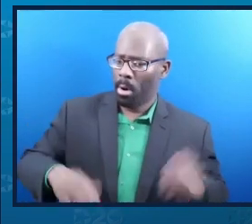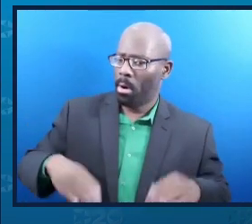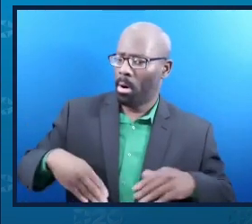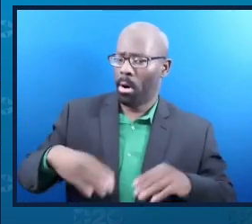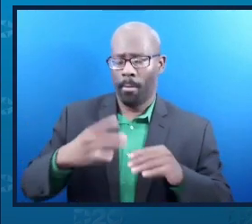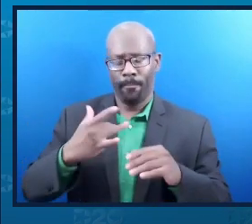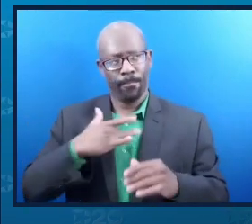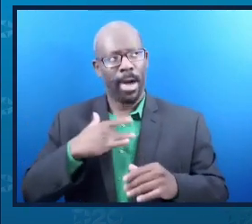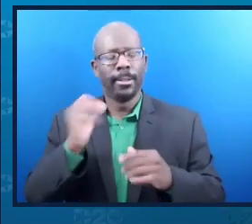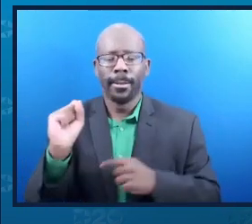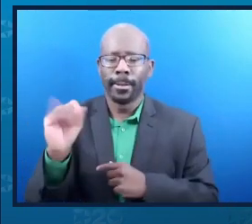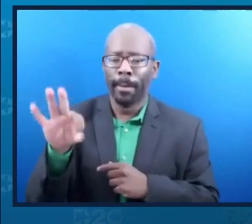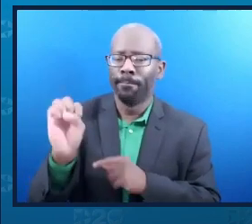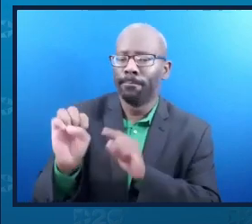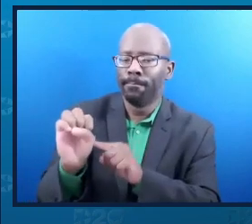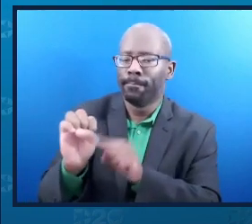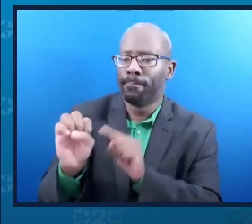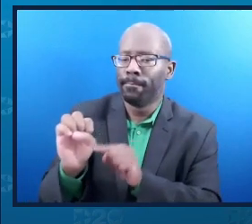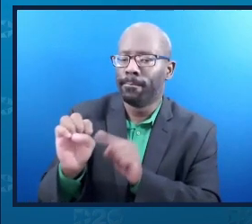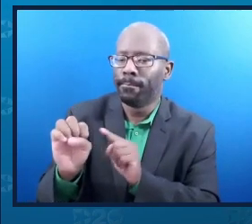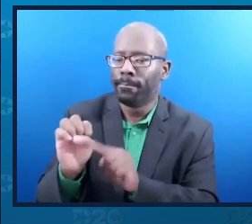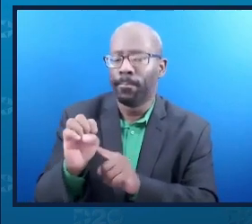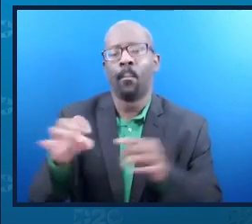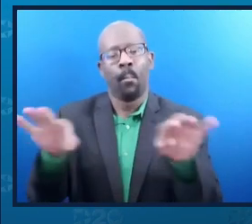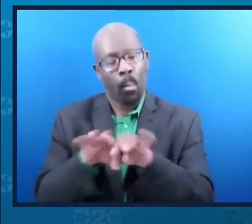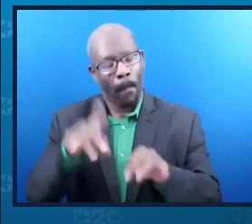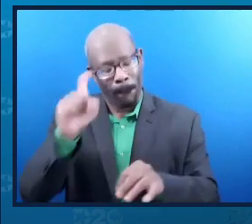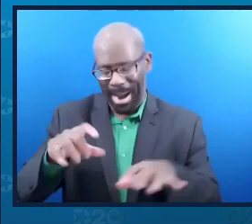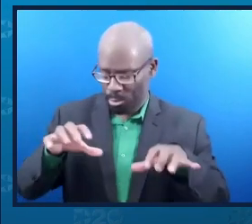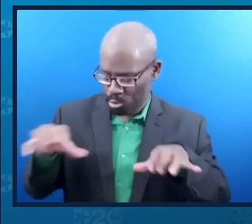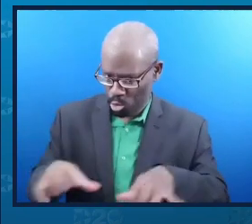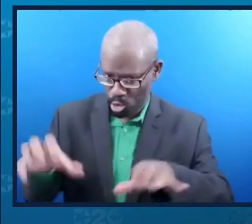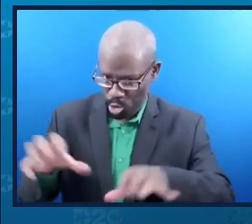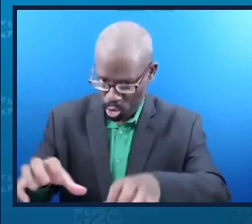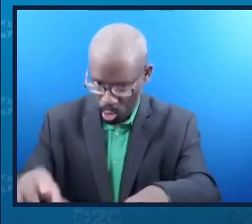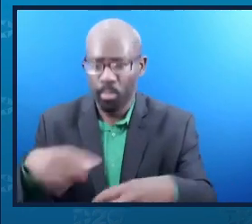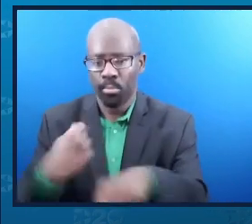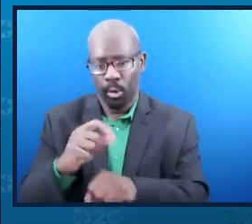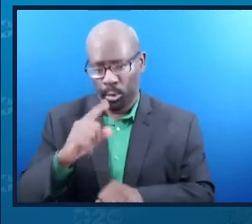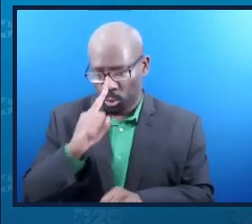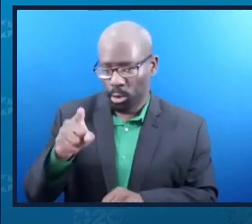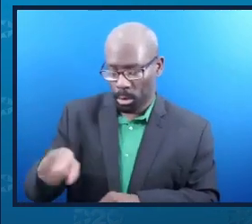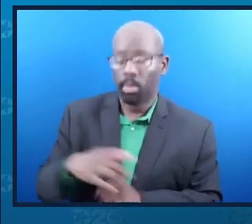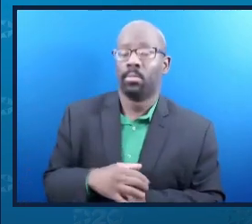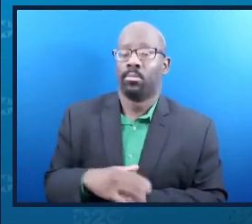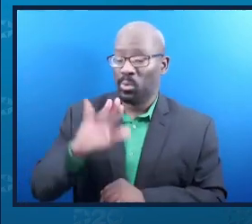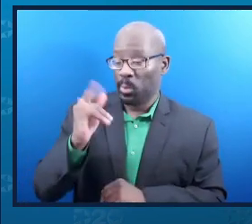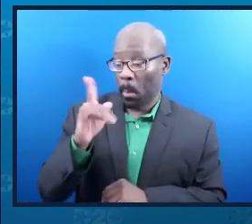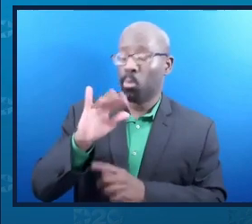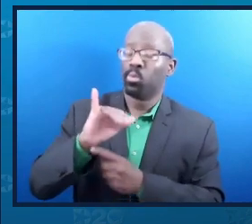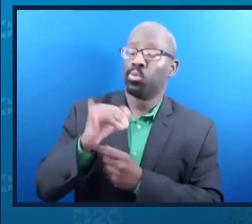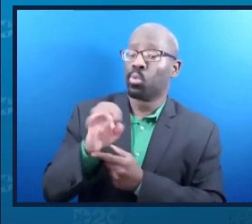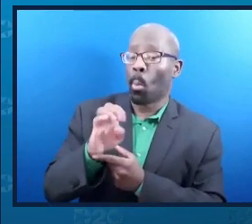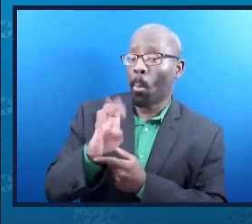HAVE BUILT ON THAT LANDMARK LAW. BUT, FOR ALL OF THIS WORK, A MORE PERFECT UNION IS ONE IN